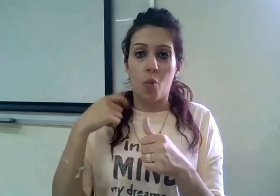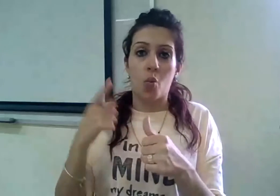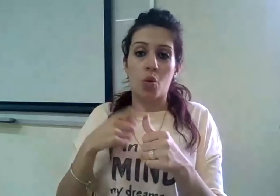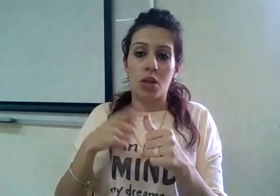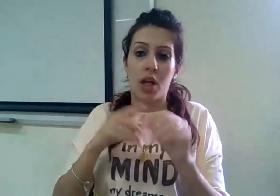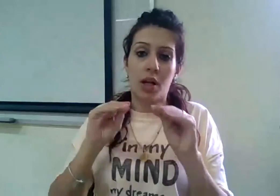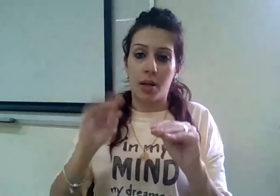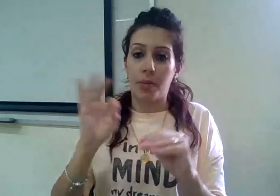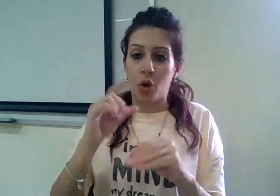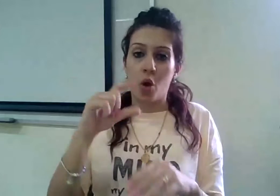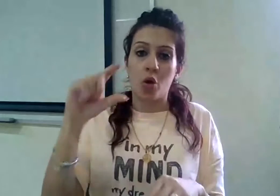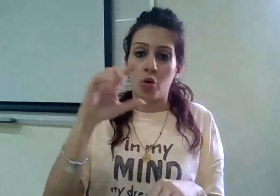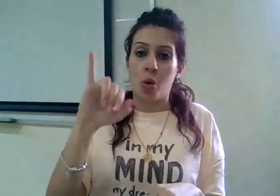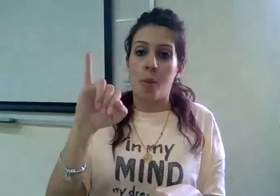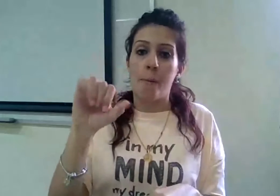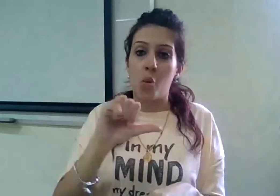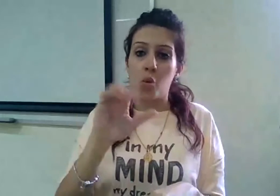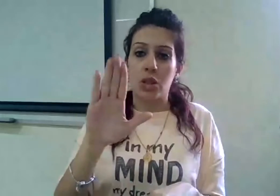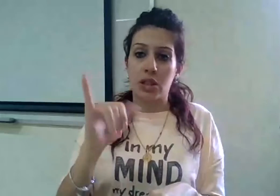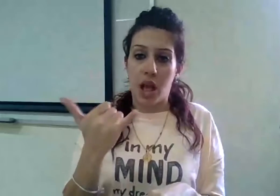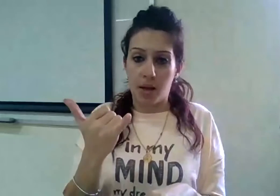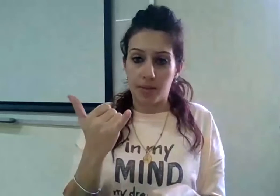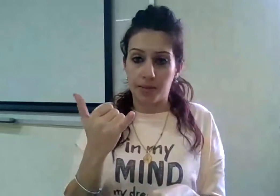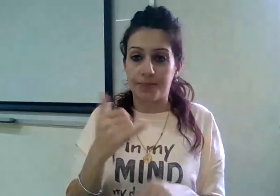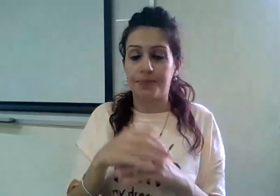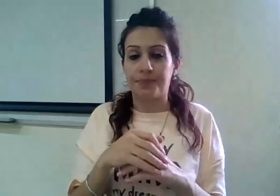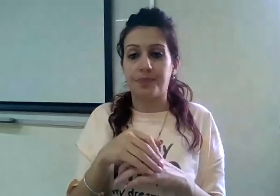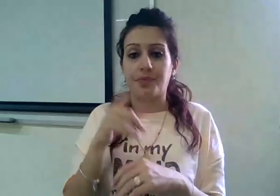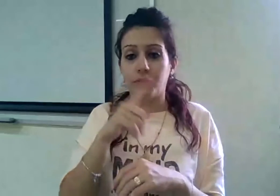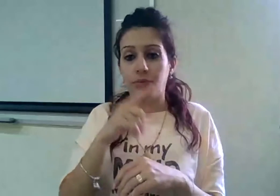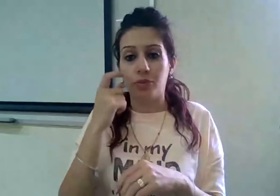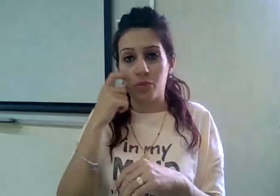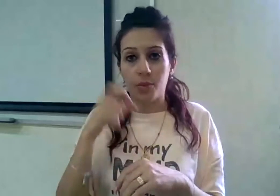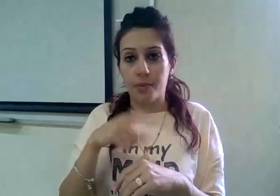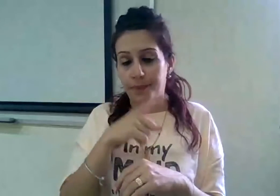Dr Musa Ghonaimat. And he's also became the face